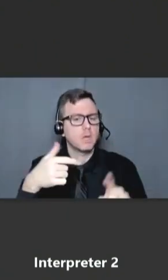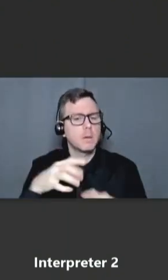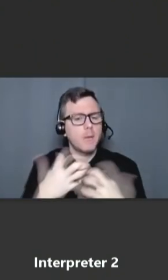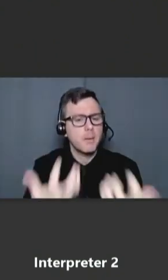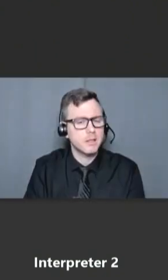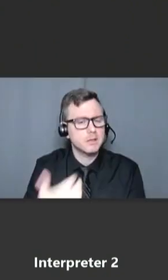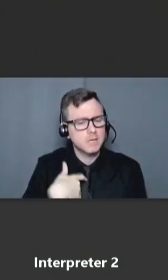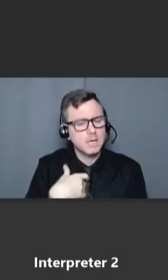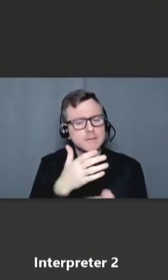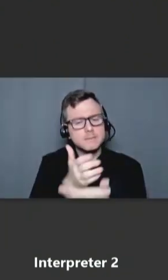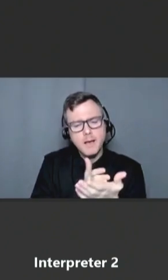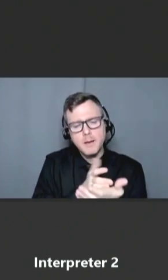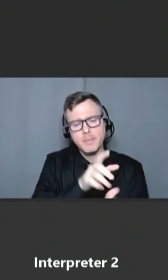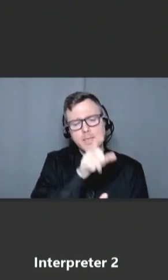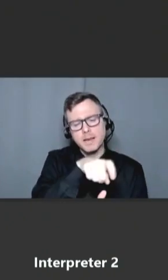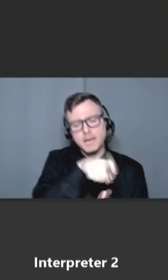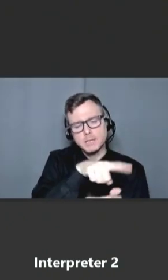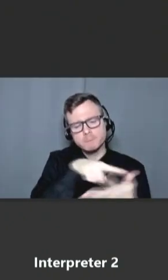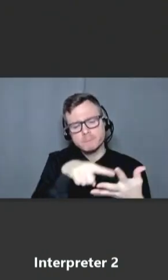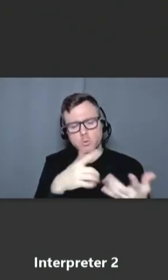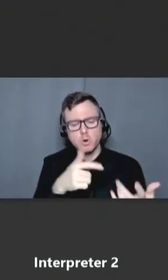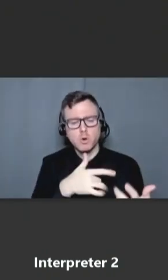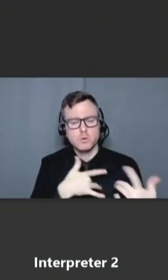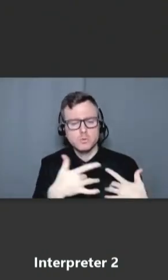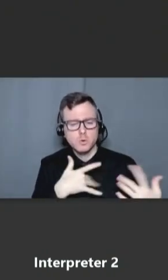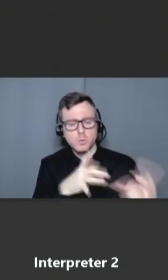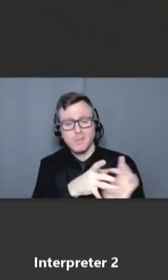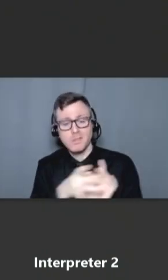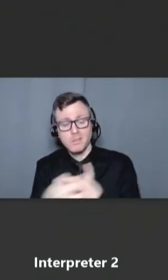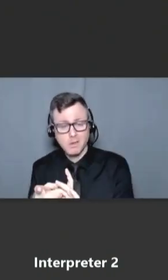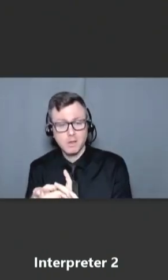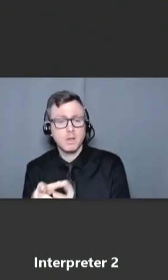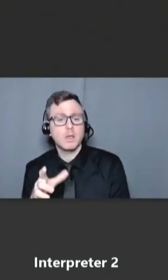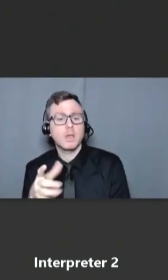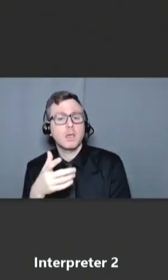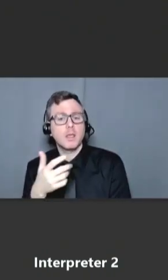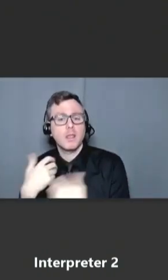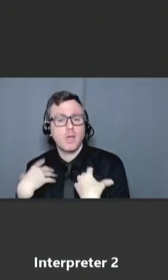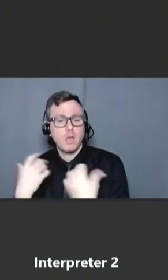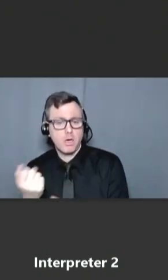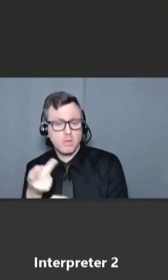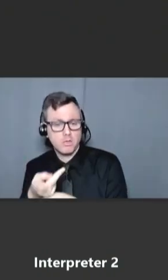concerns as it relates to healthcare and vaccination. Pass the next slide, please.